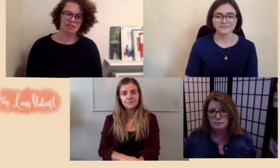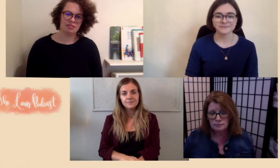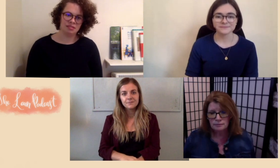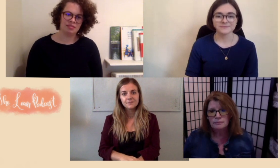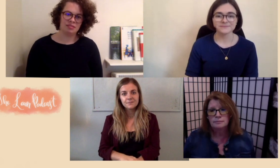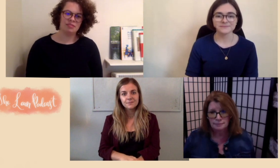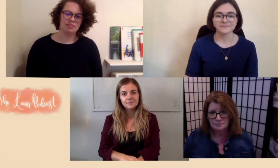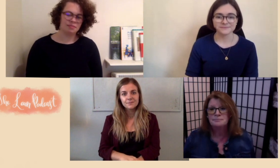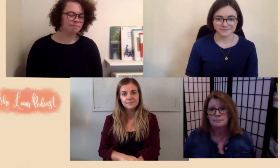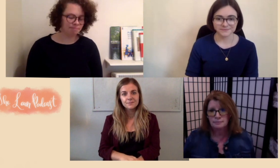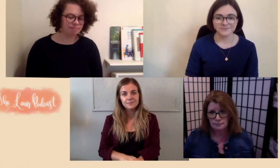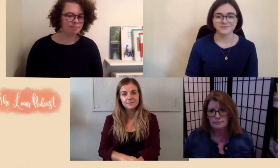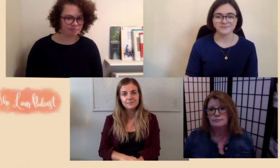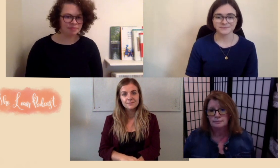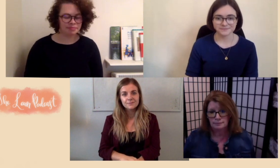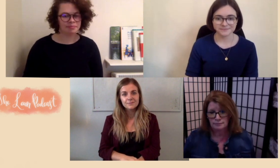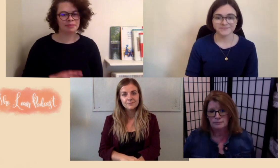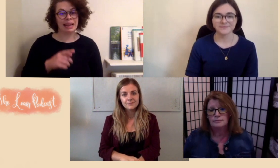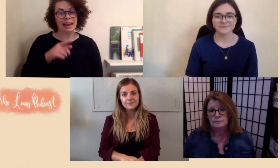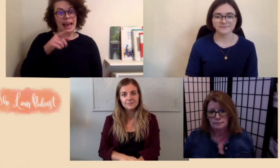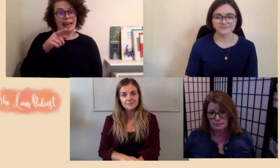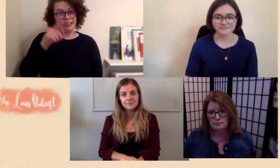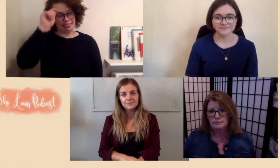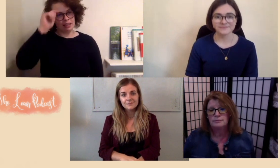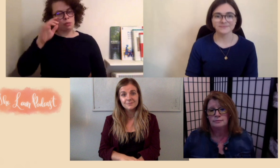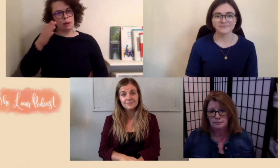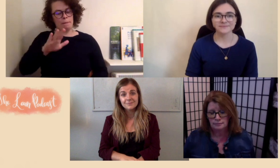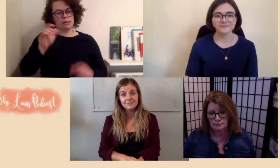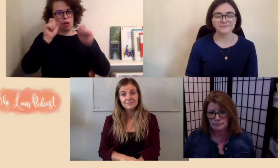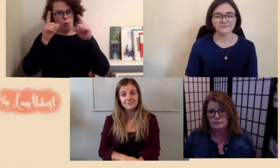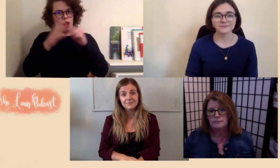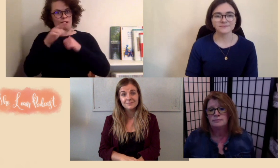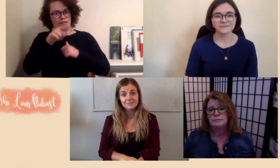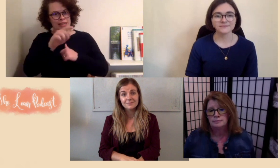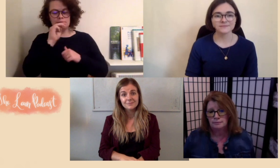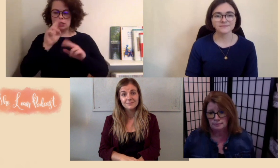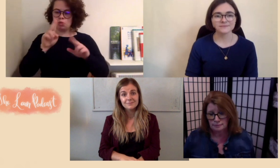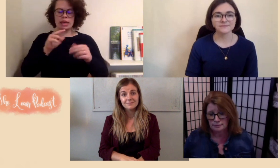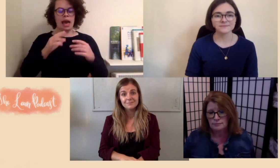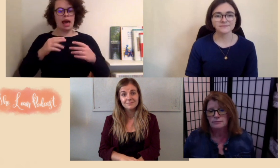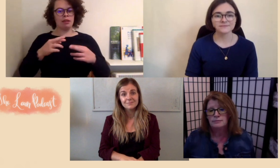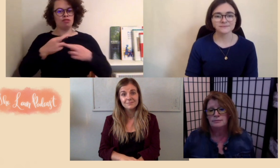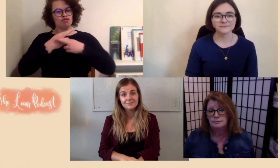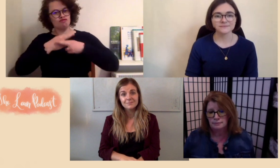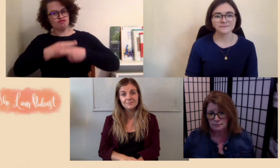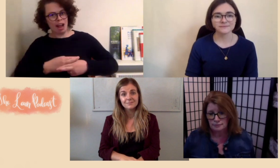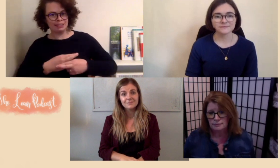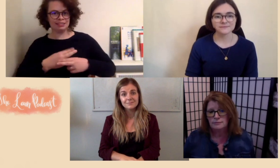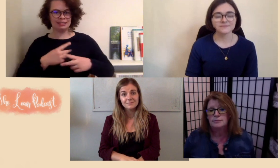to look after yourself and recoup because we're a profession that's particularly susceptible to burnout.